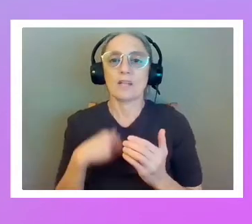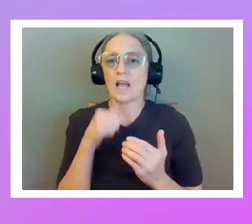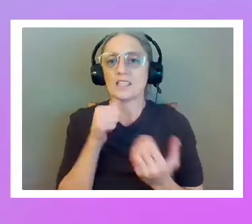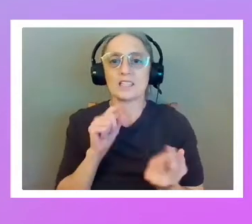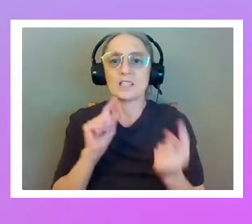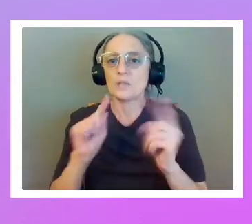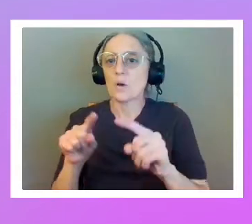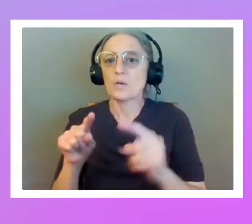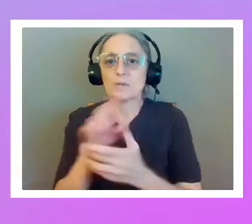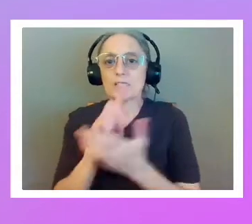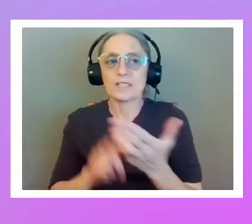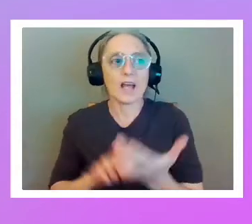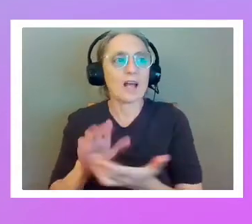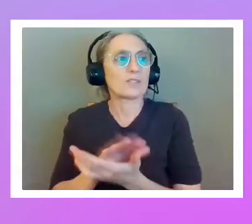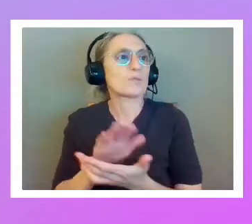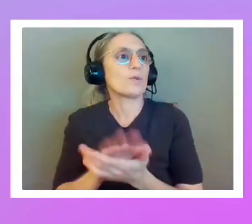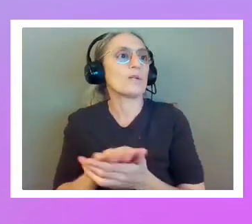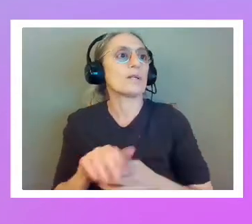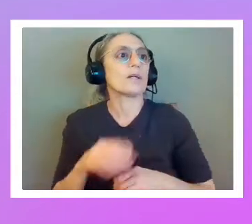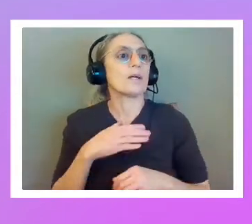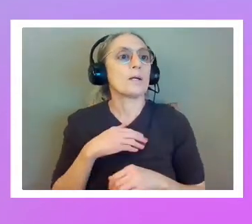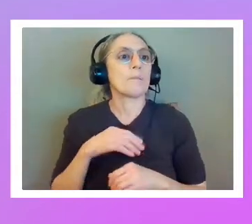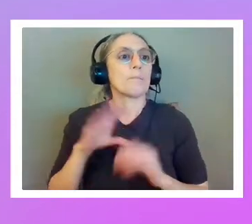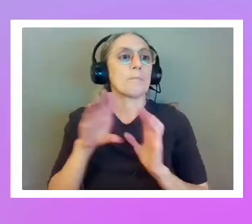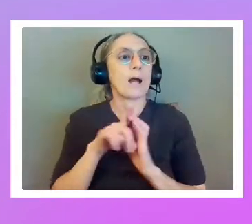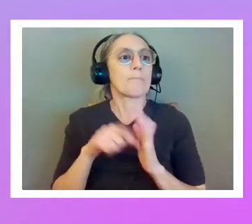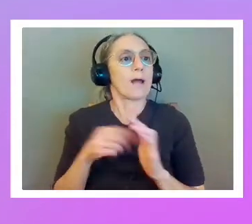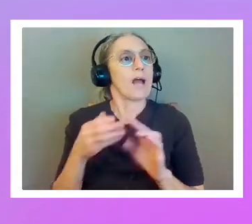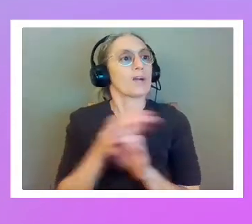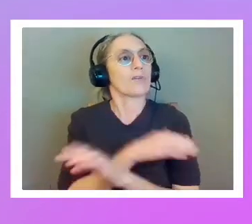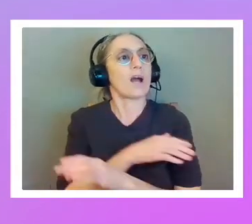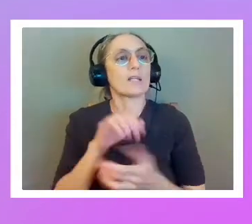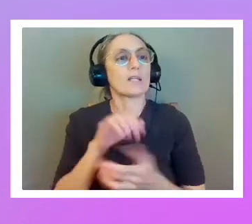My academic background is actually in criminology and behavioral science.